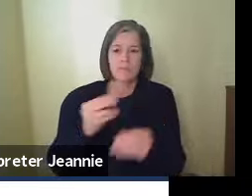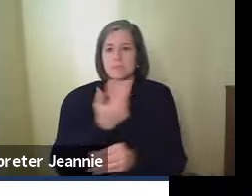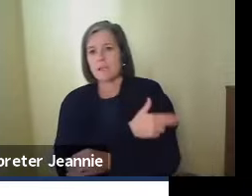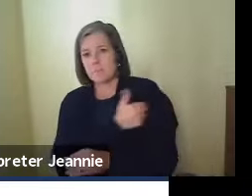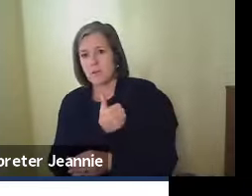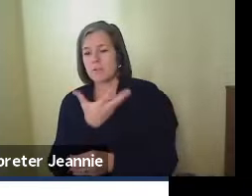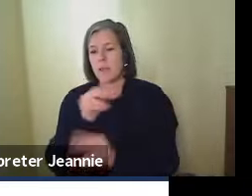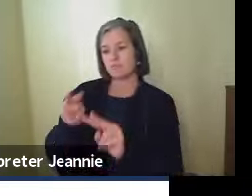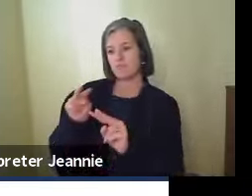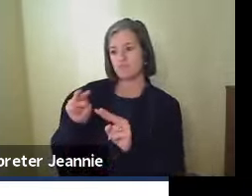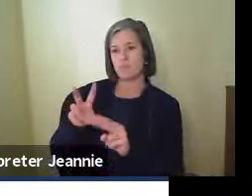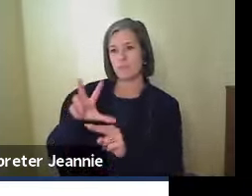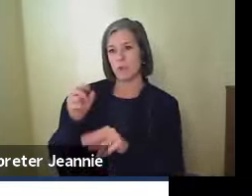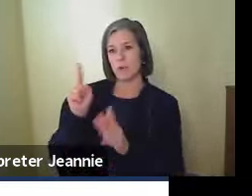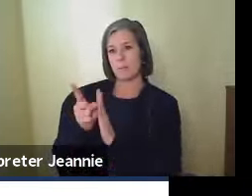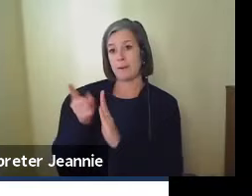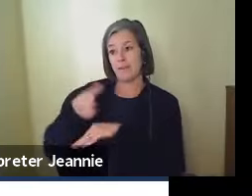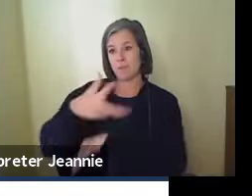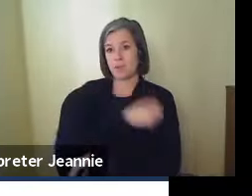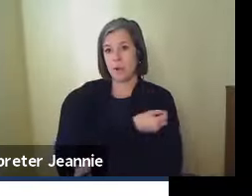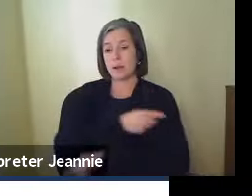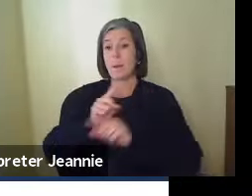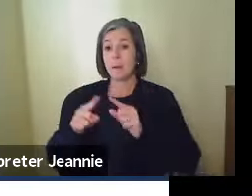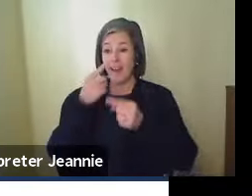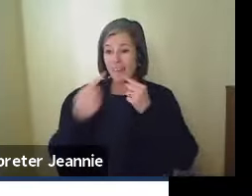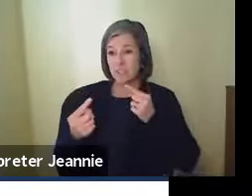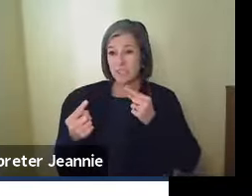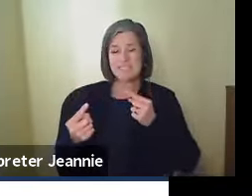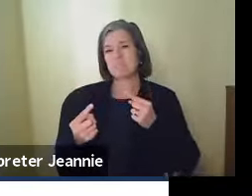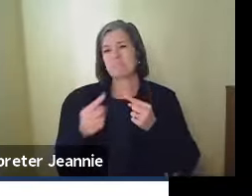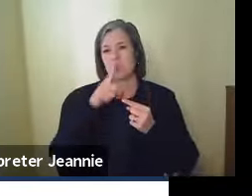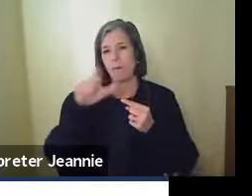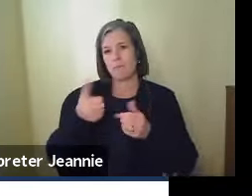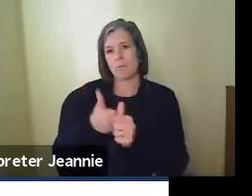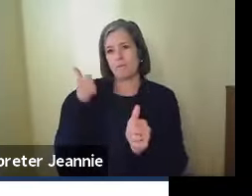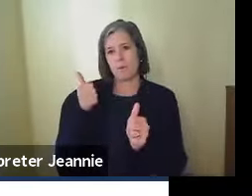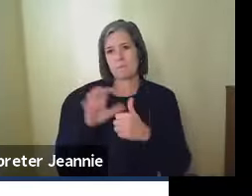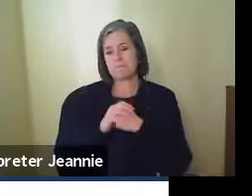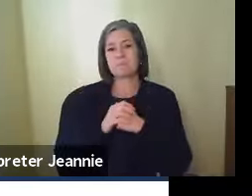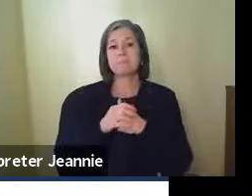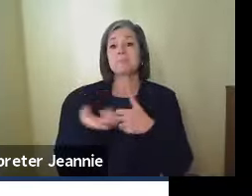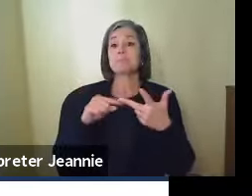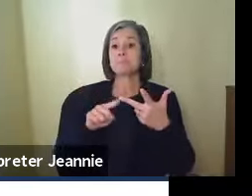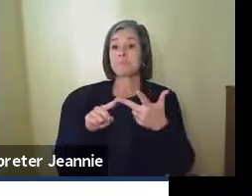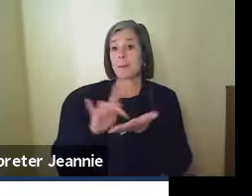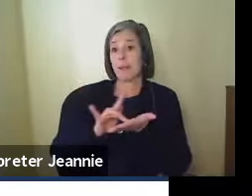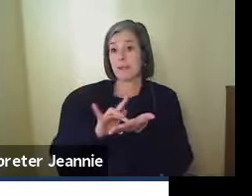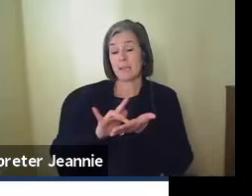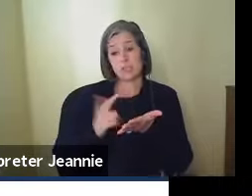There is no reason not to get it because of allergies. And then if you take medications we don't know of any kind of interaction between